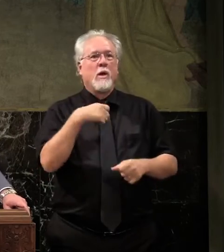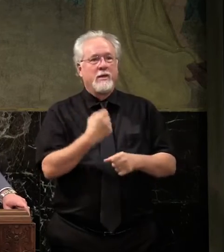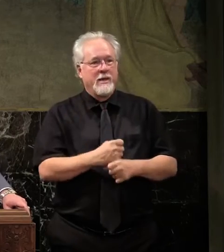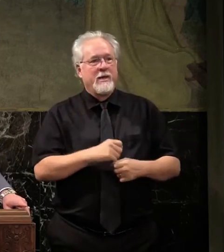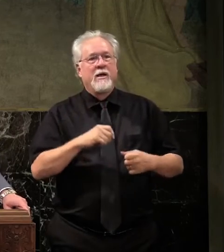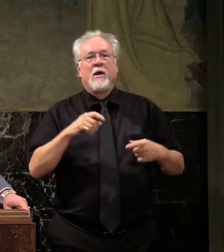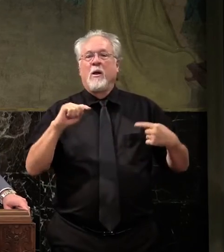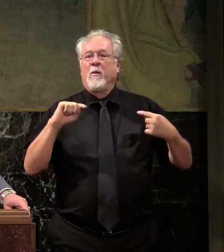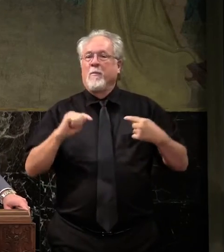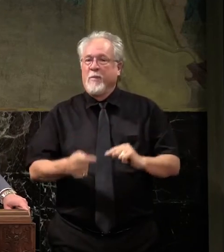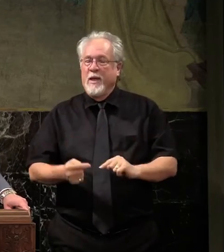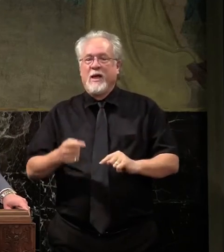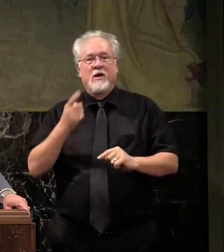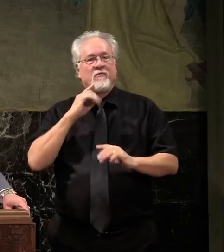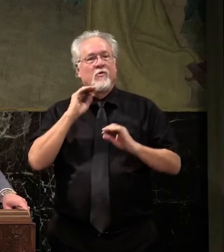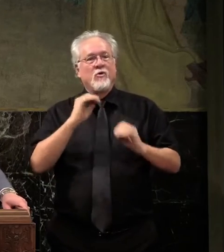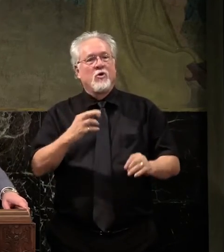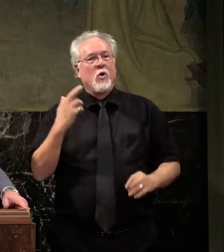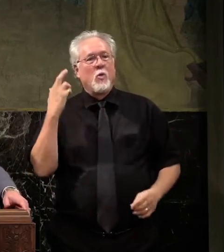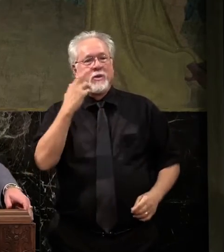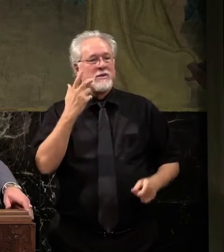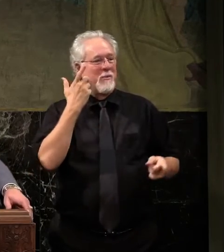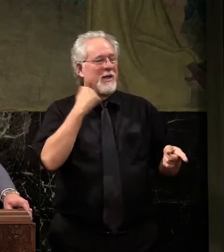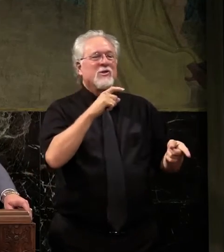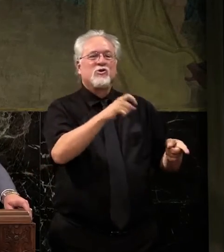lot of people for no good reason because we could have gotten that down